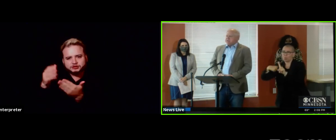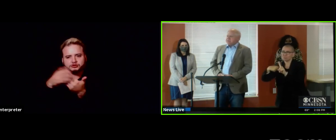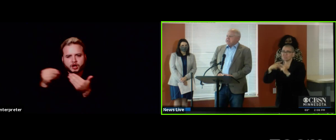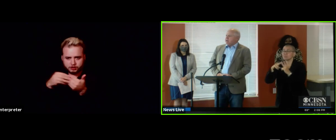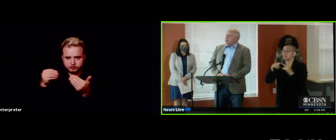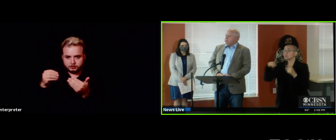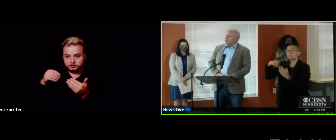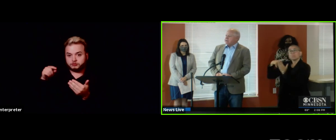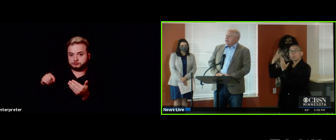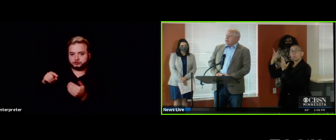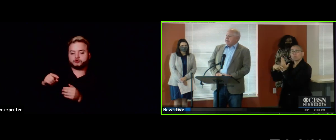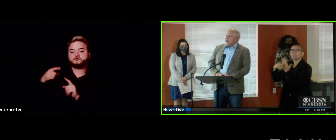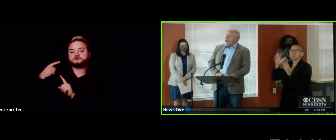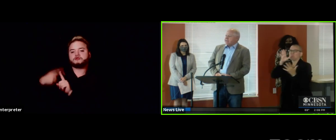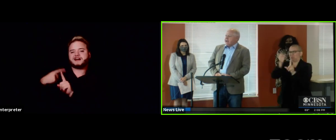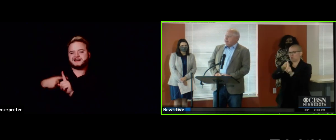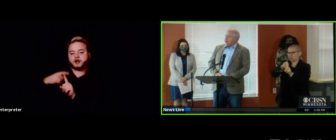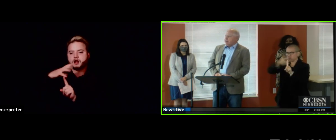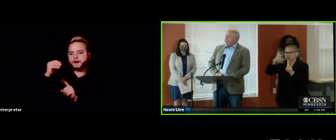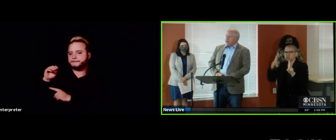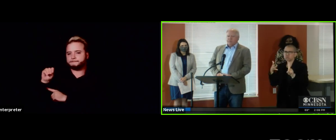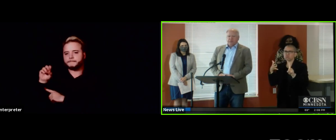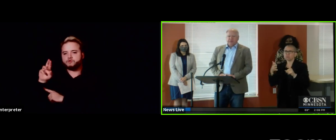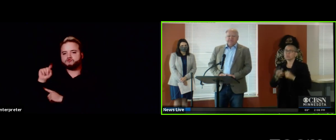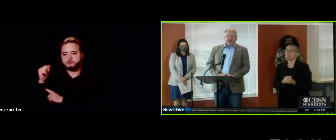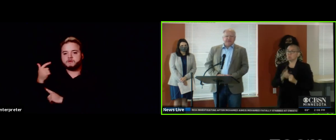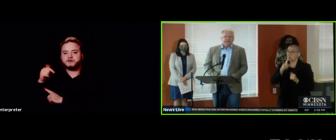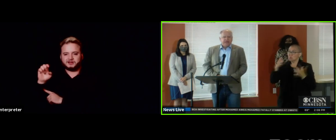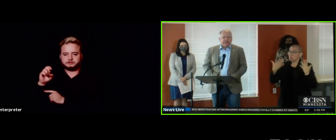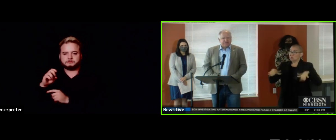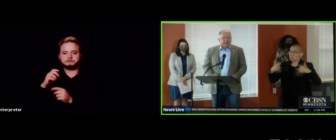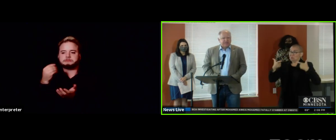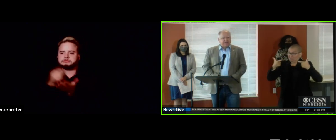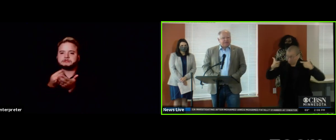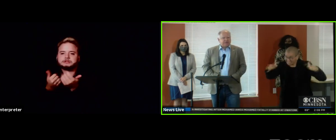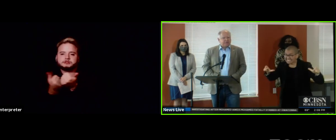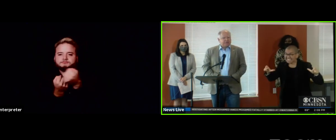single biggest ask out of the COVID relief funds that the State of Minnesota has received.